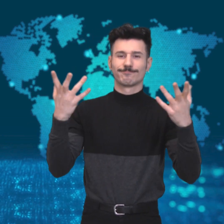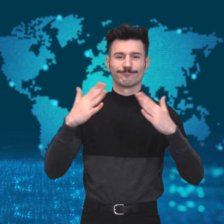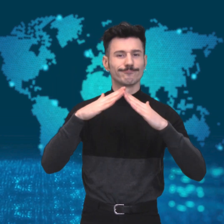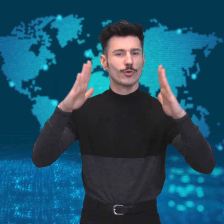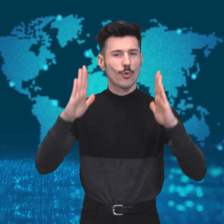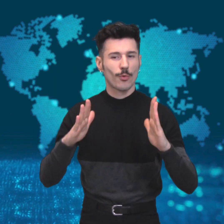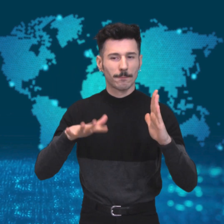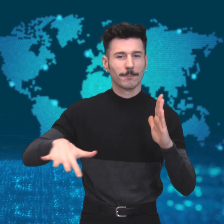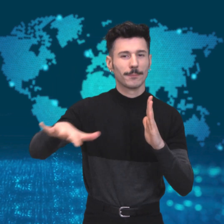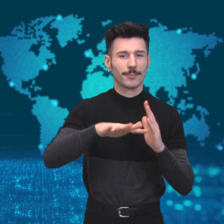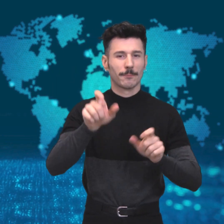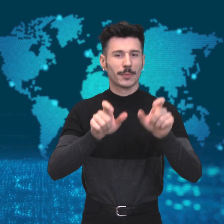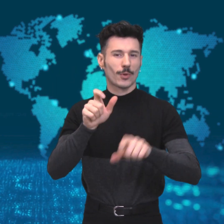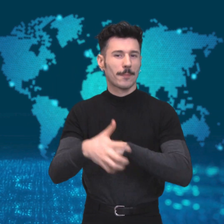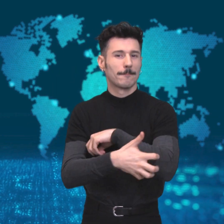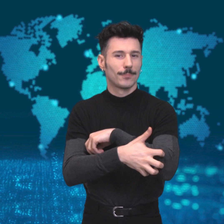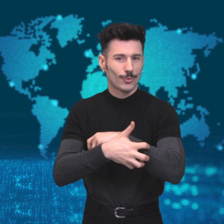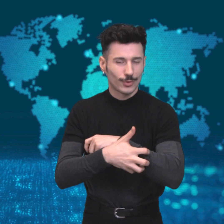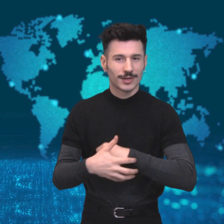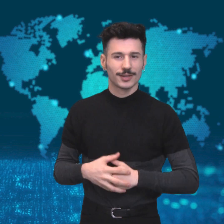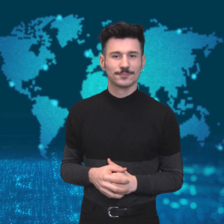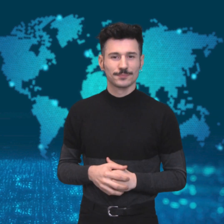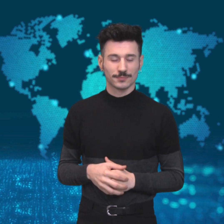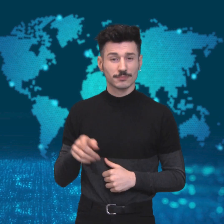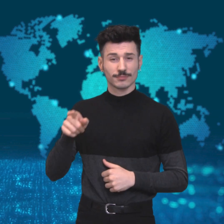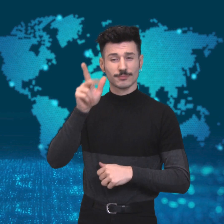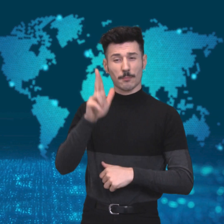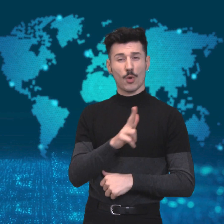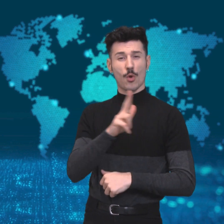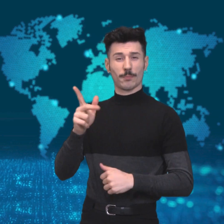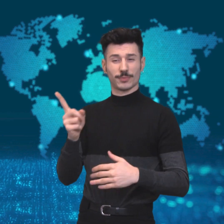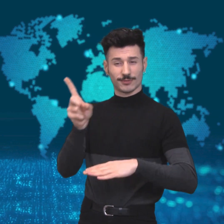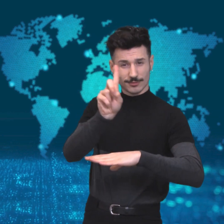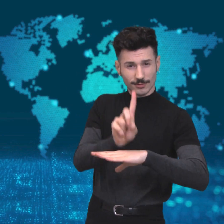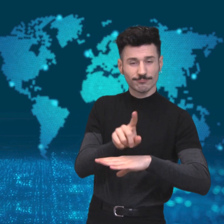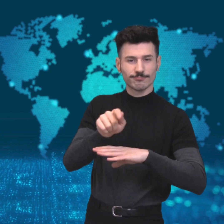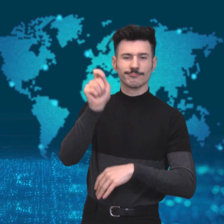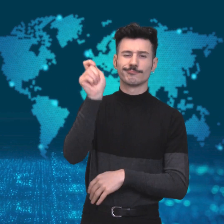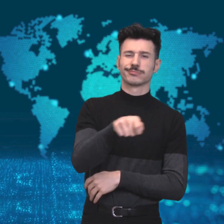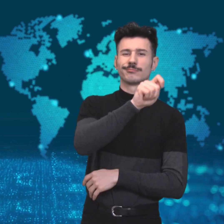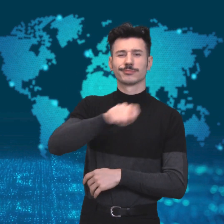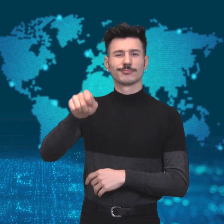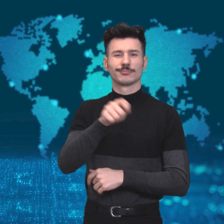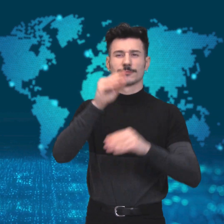The palace, which is dubbed, “A Palace for the